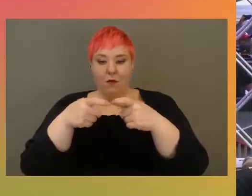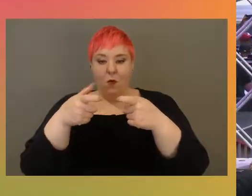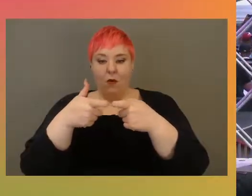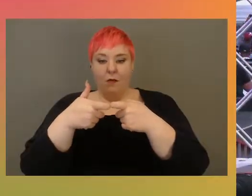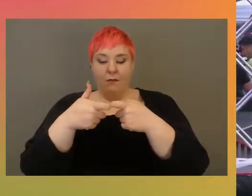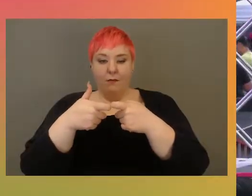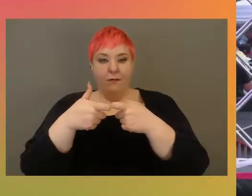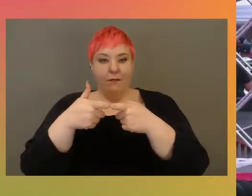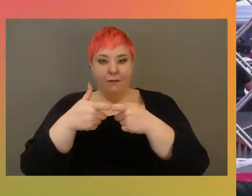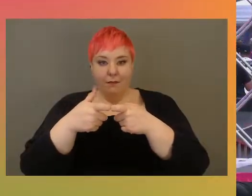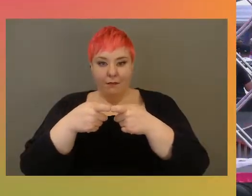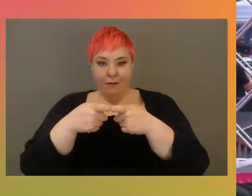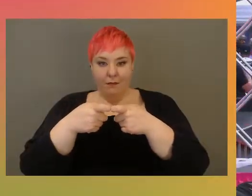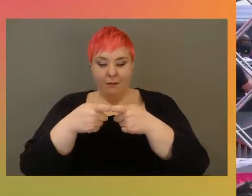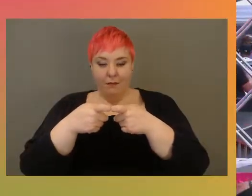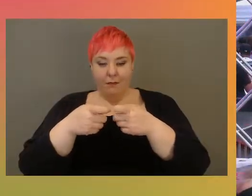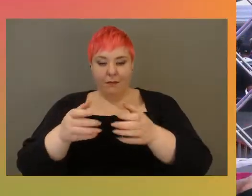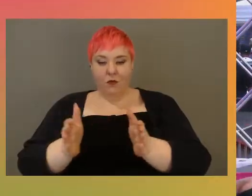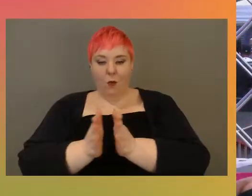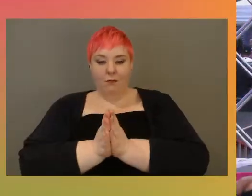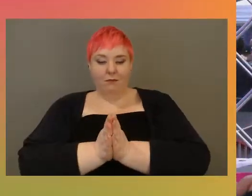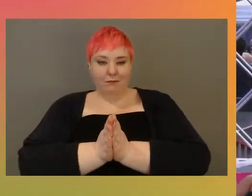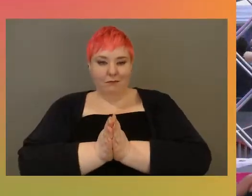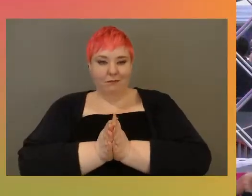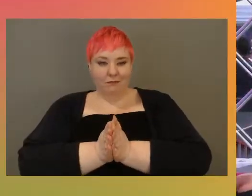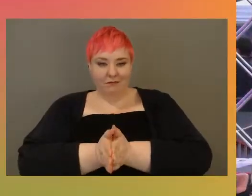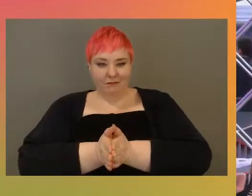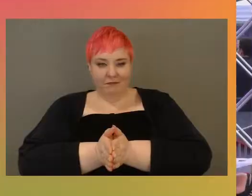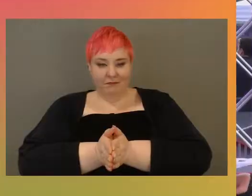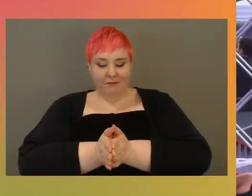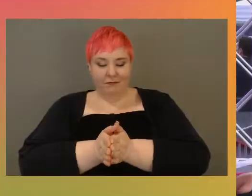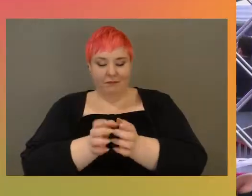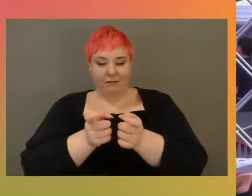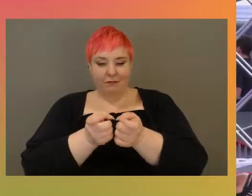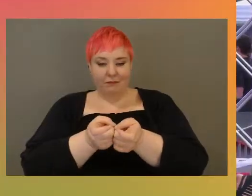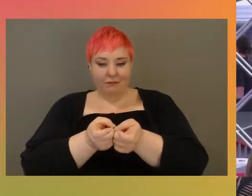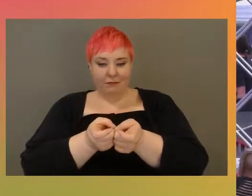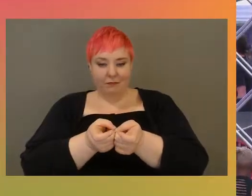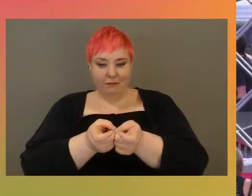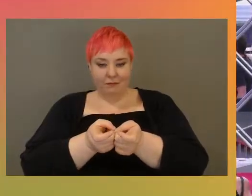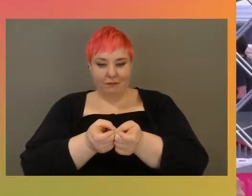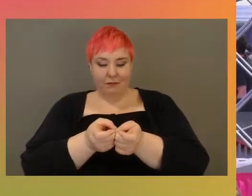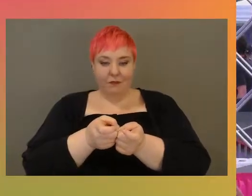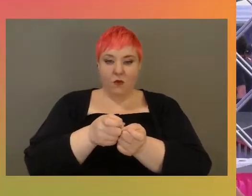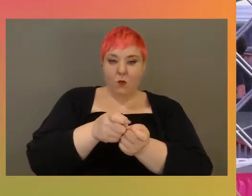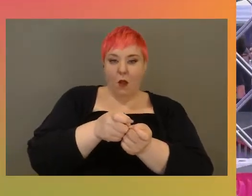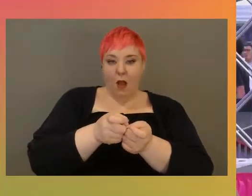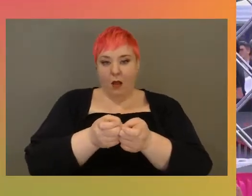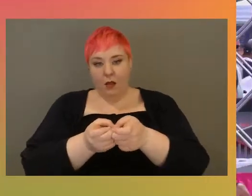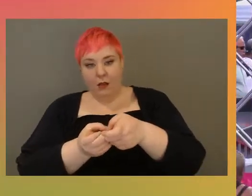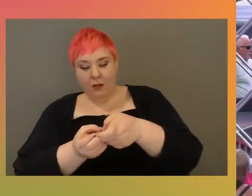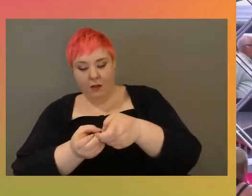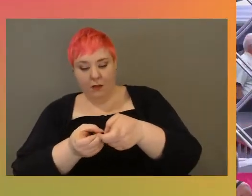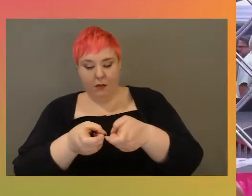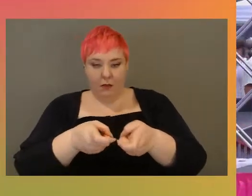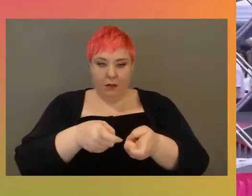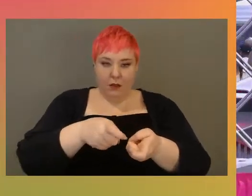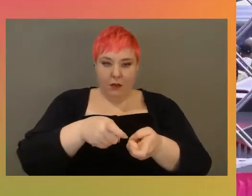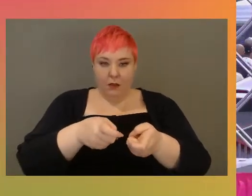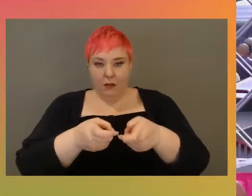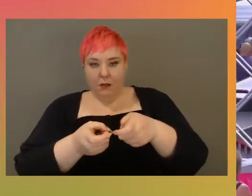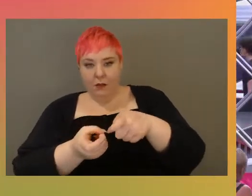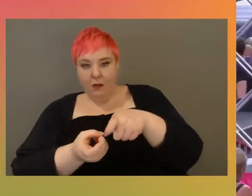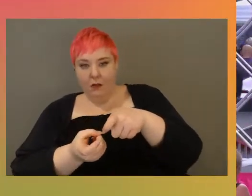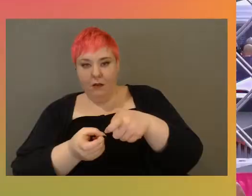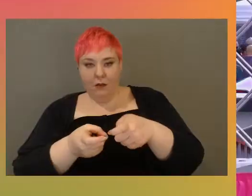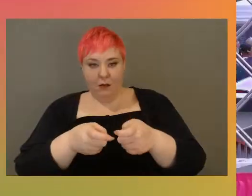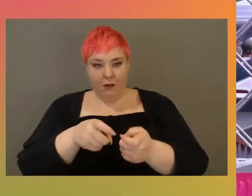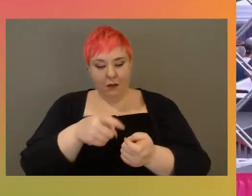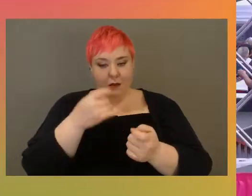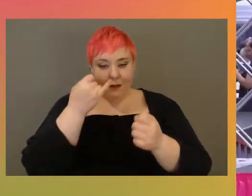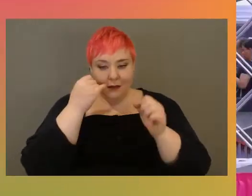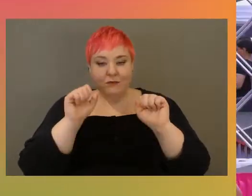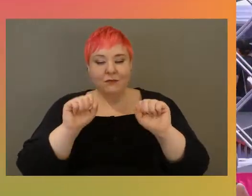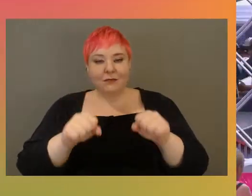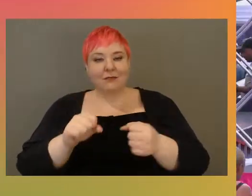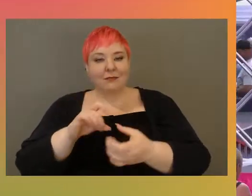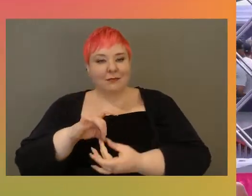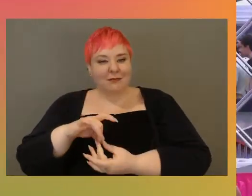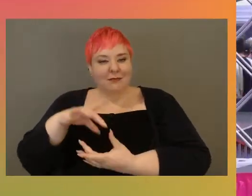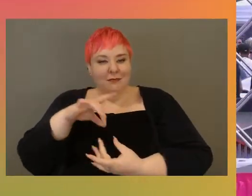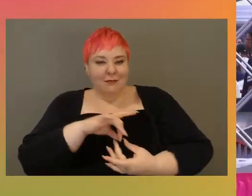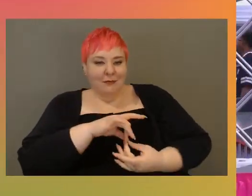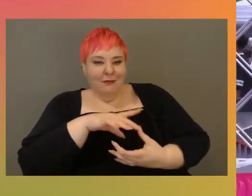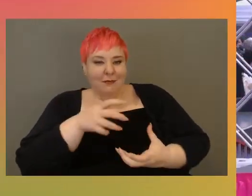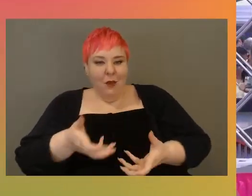CRUSH YOUR SHINS, ROCK FROM